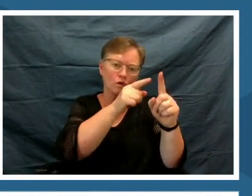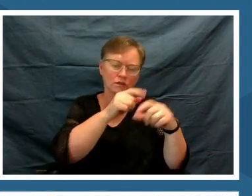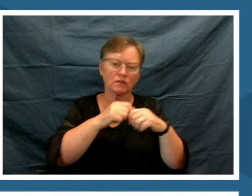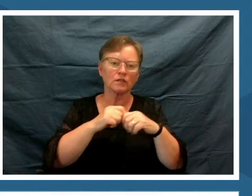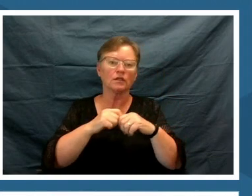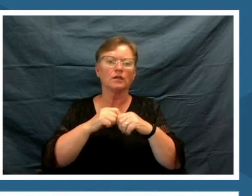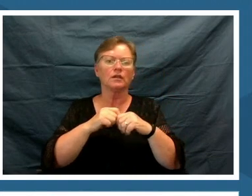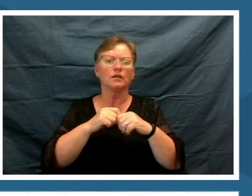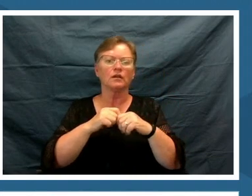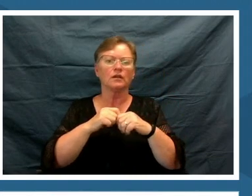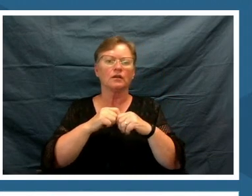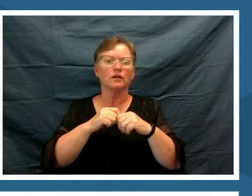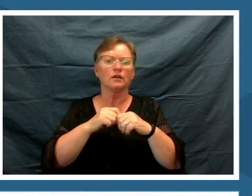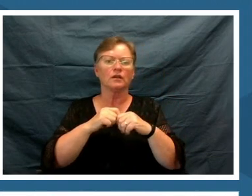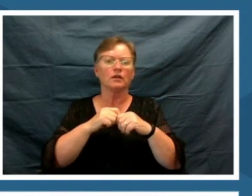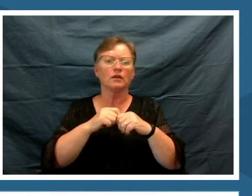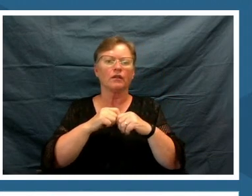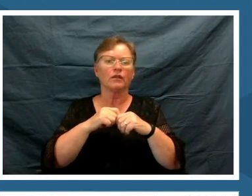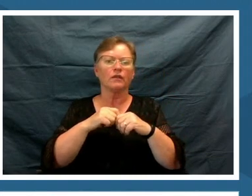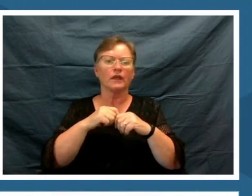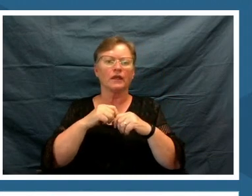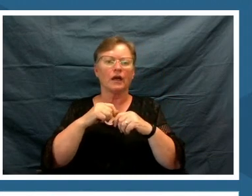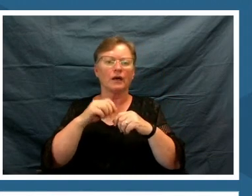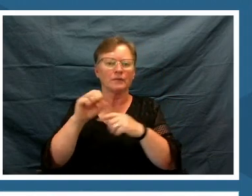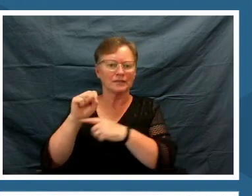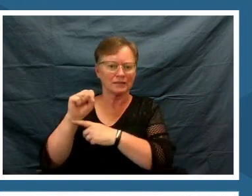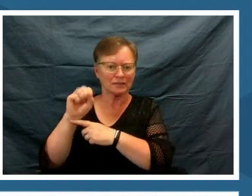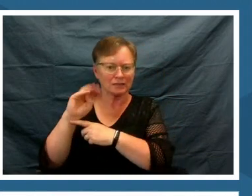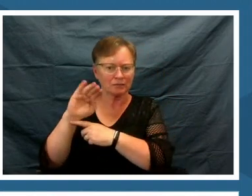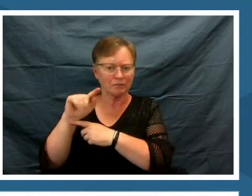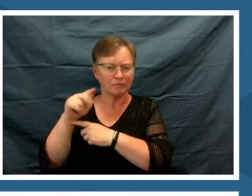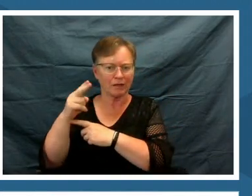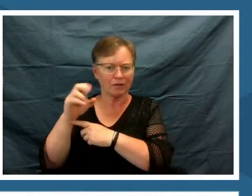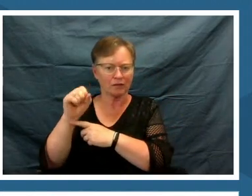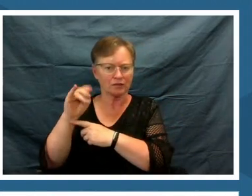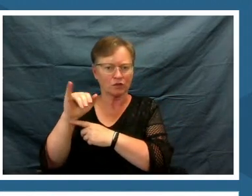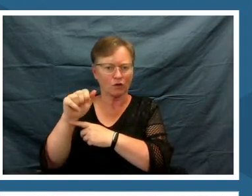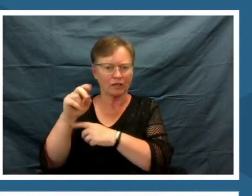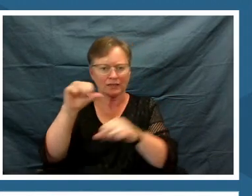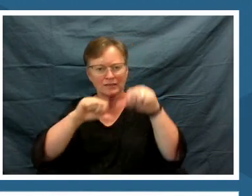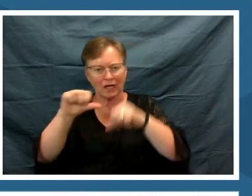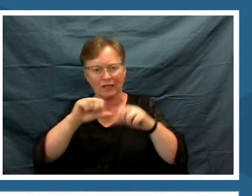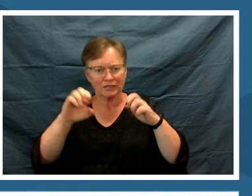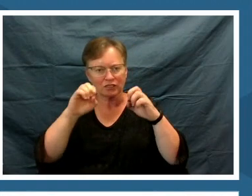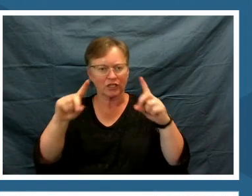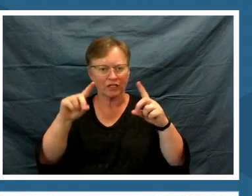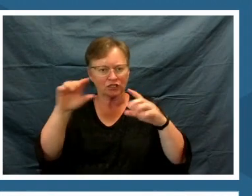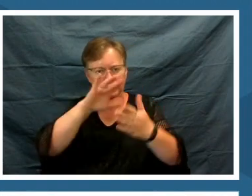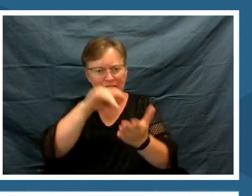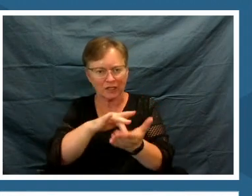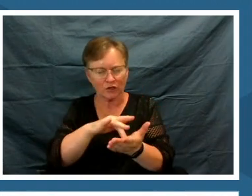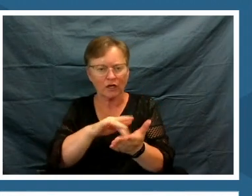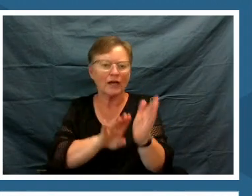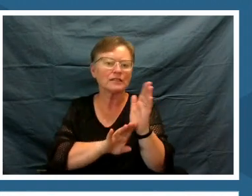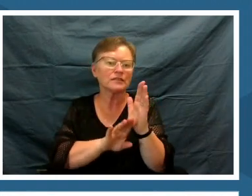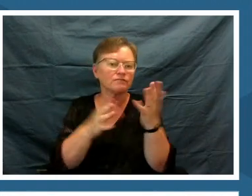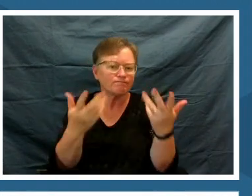the um smithsonian science education center has developed a set of community research